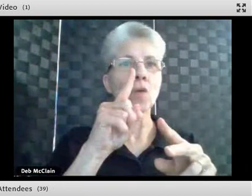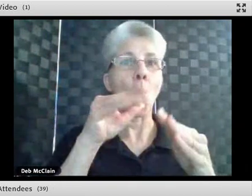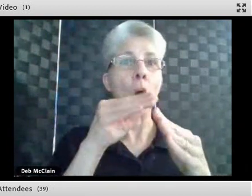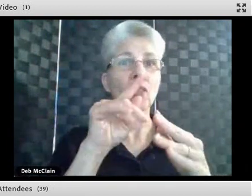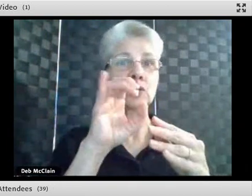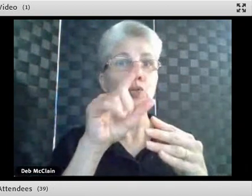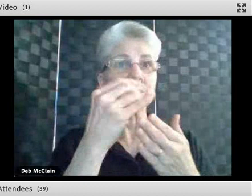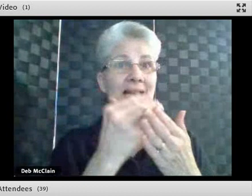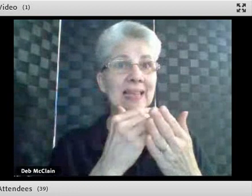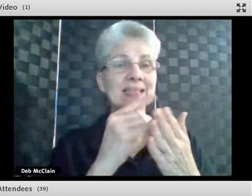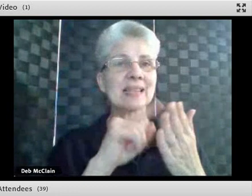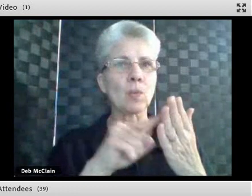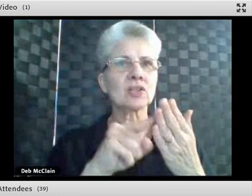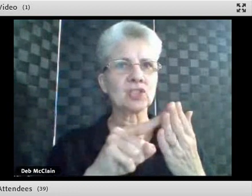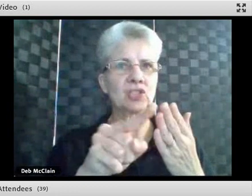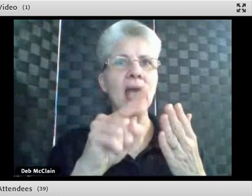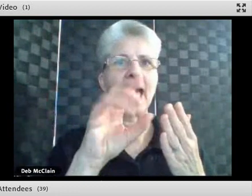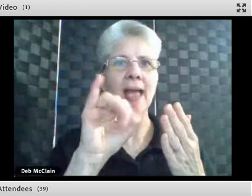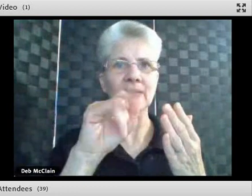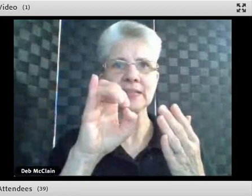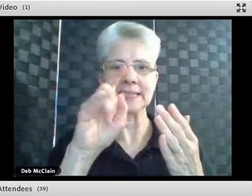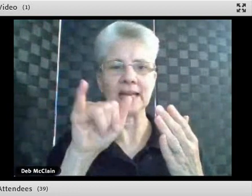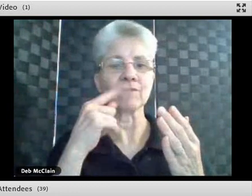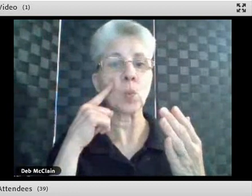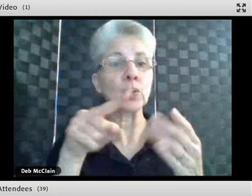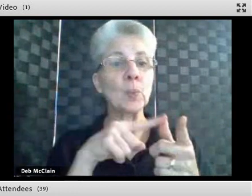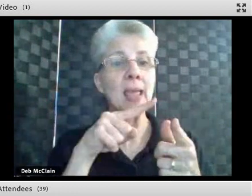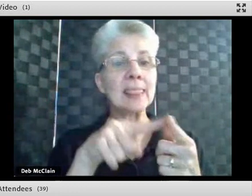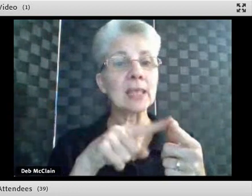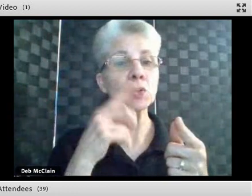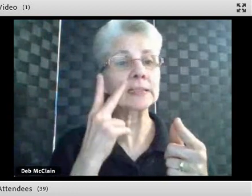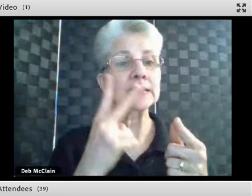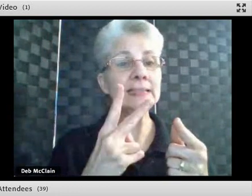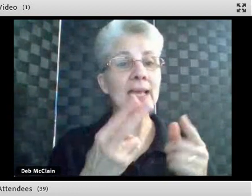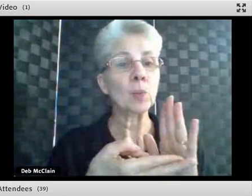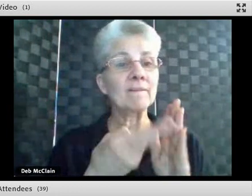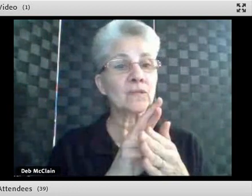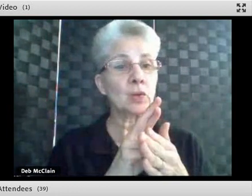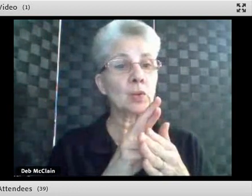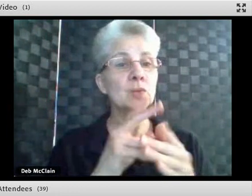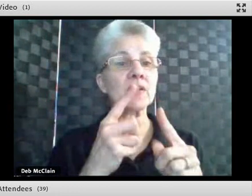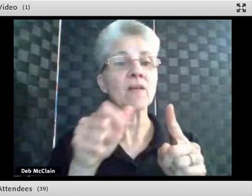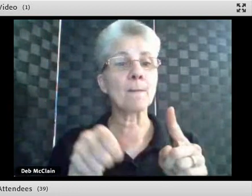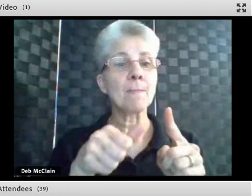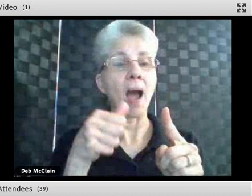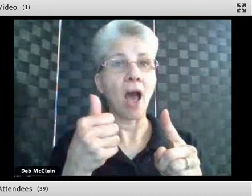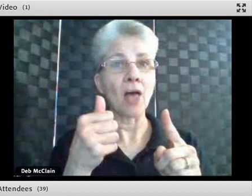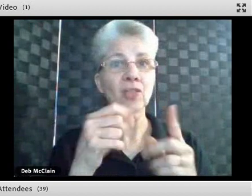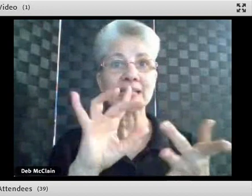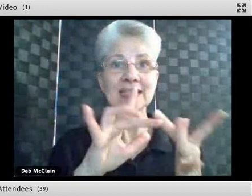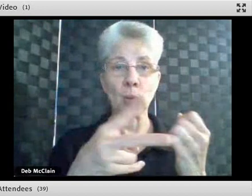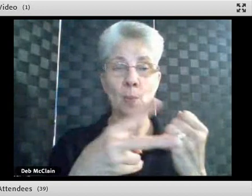they list that will check fixity for you. And then you can see reviews from others in the digital preservation community